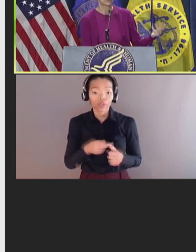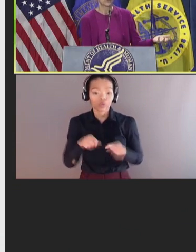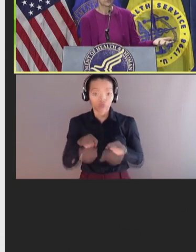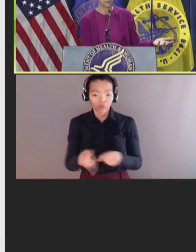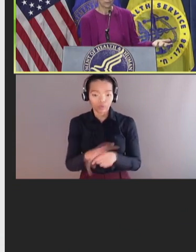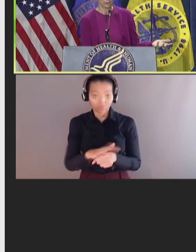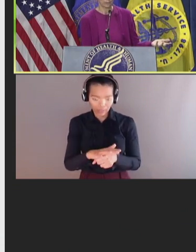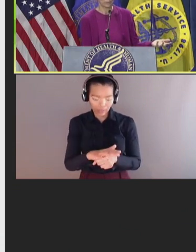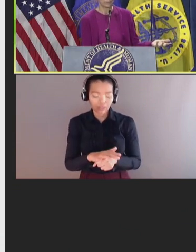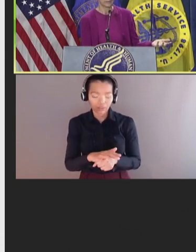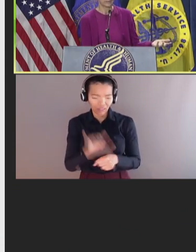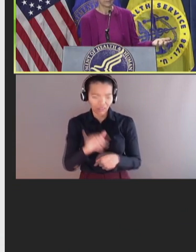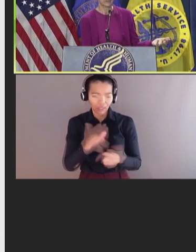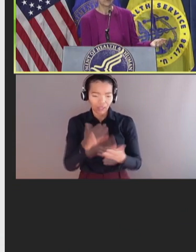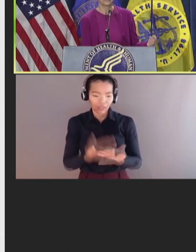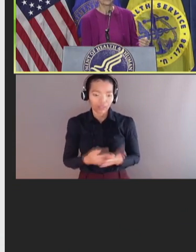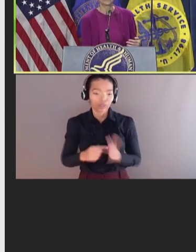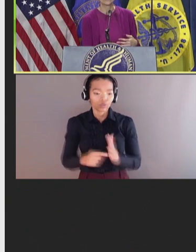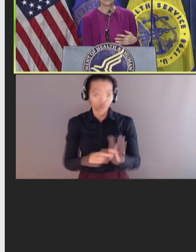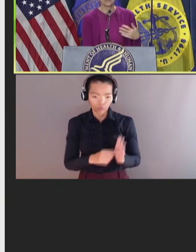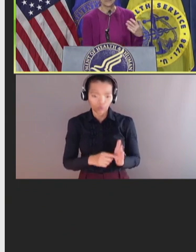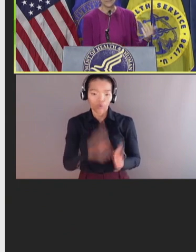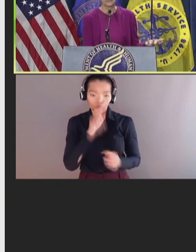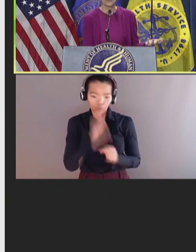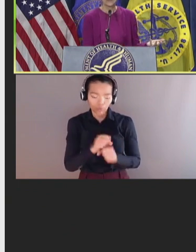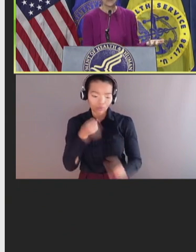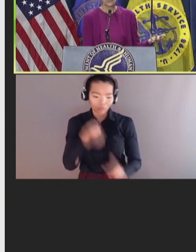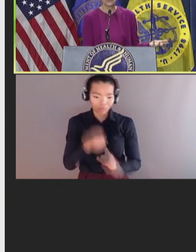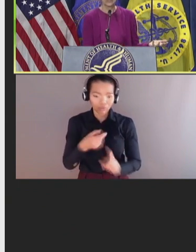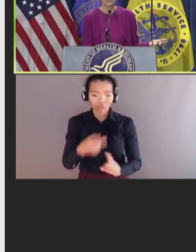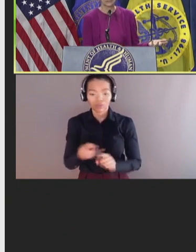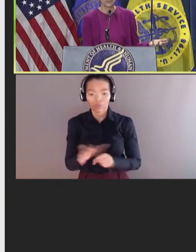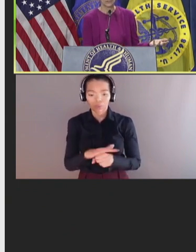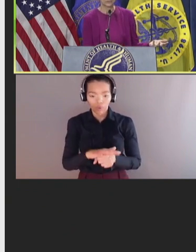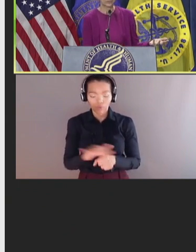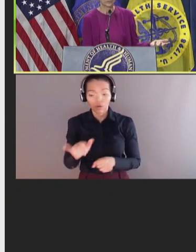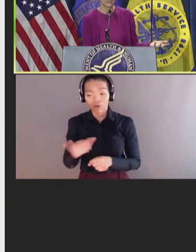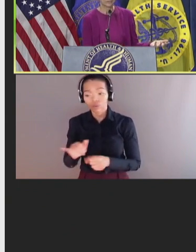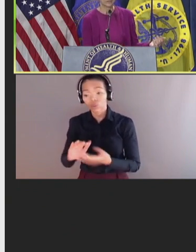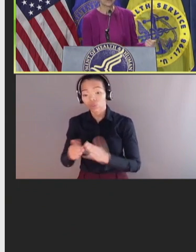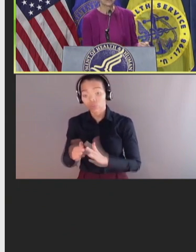to be more impacted by COVID but at the same time, communities of color were talking about